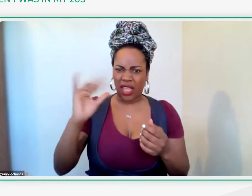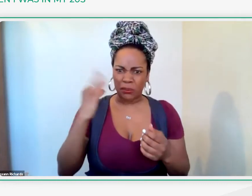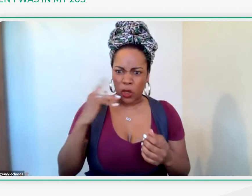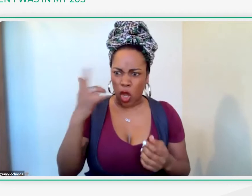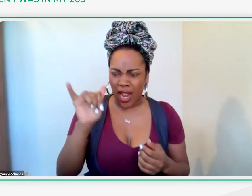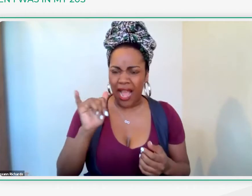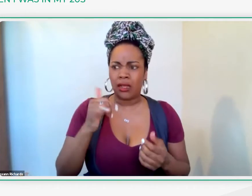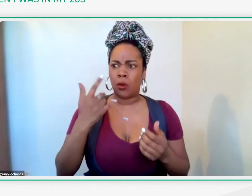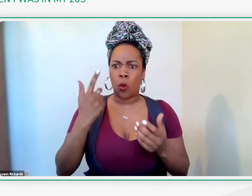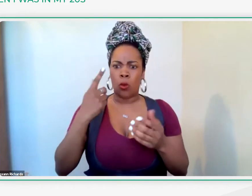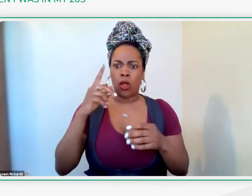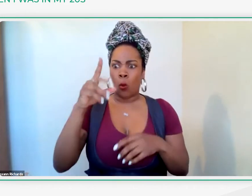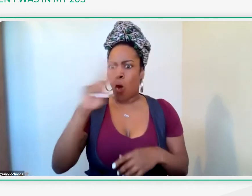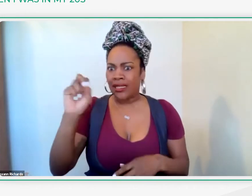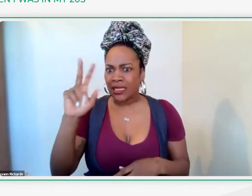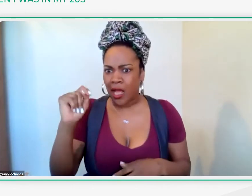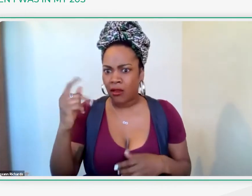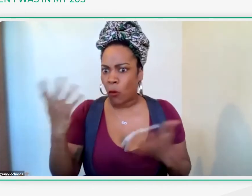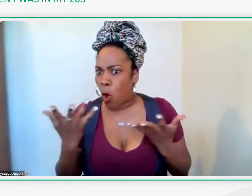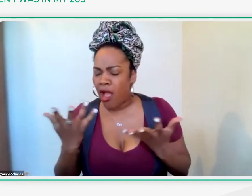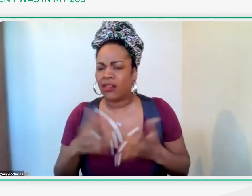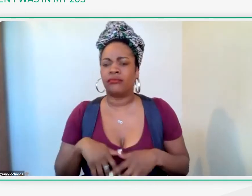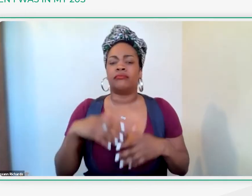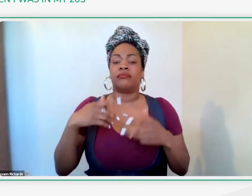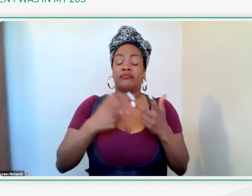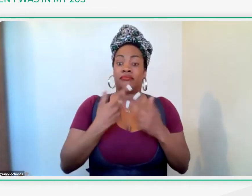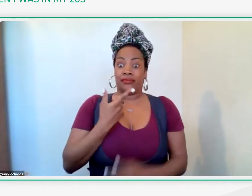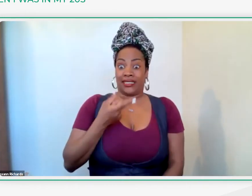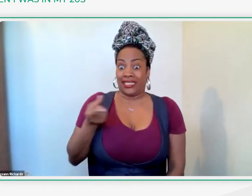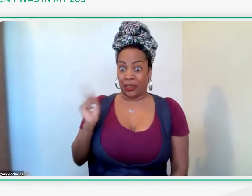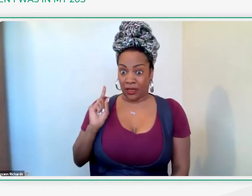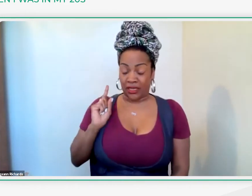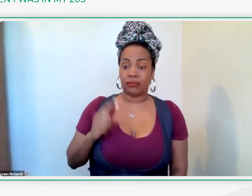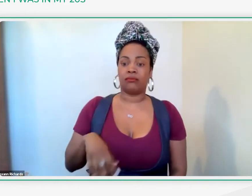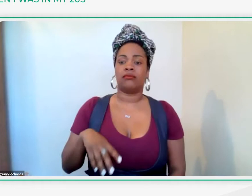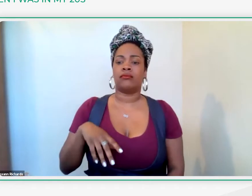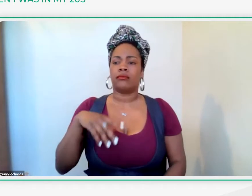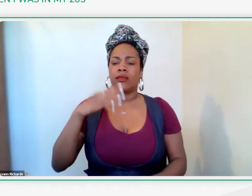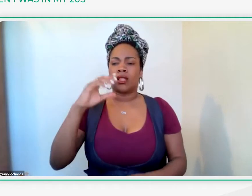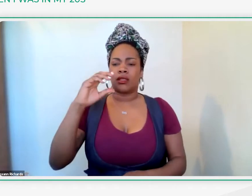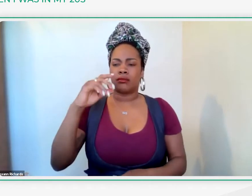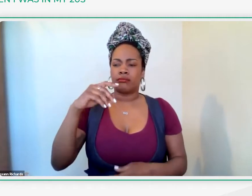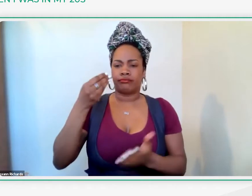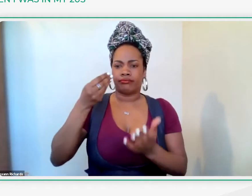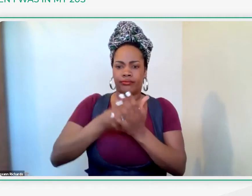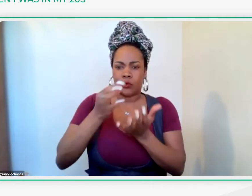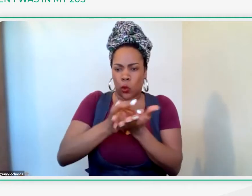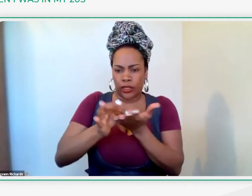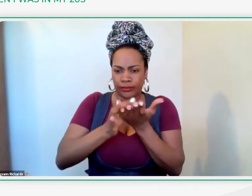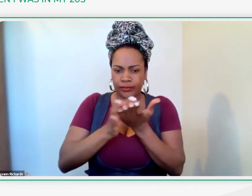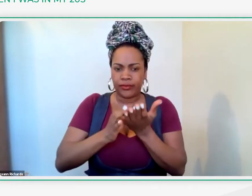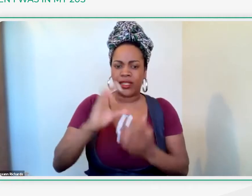And we talked about how real estate and buying a house may work during the Coronavirus pandemic.